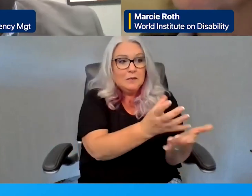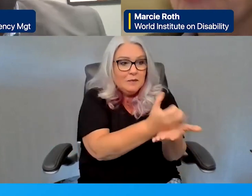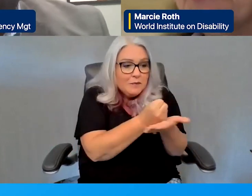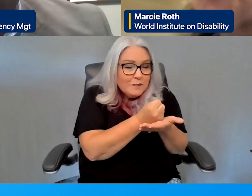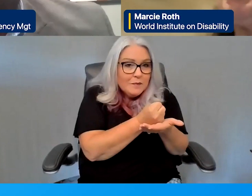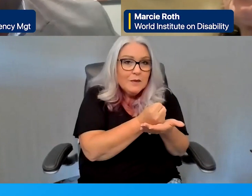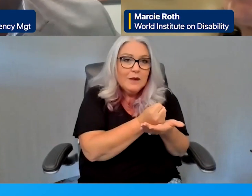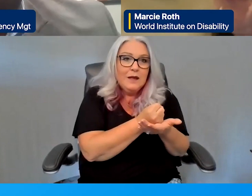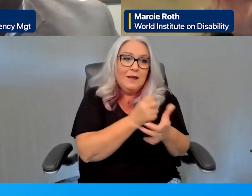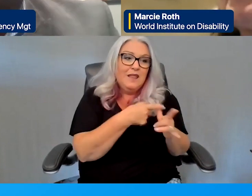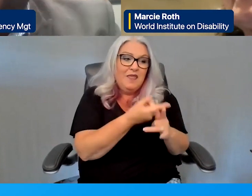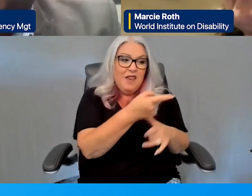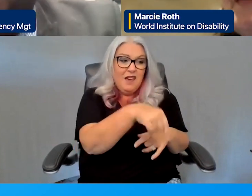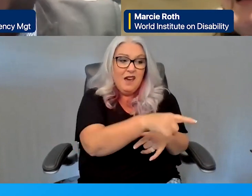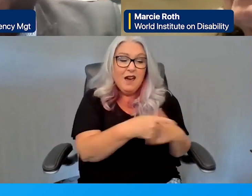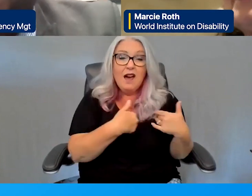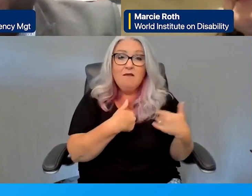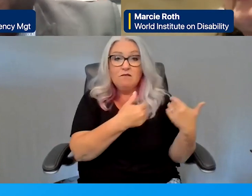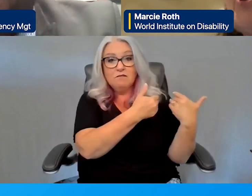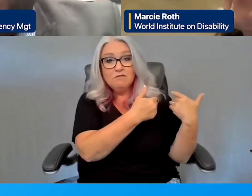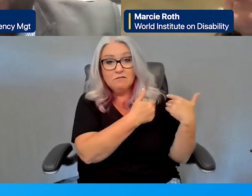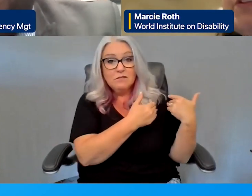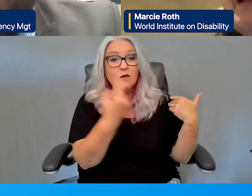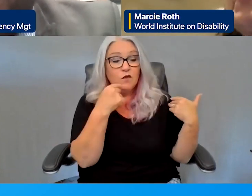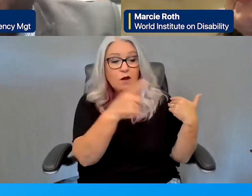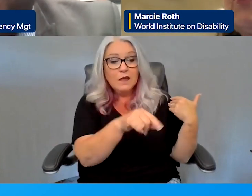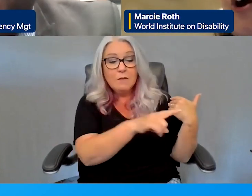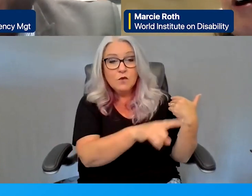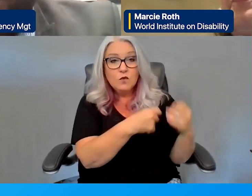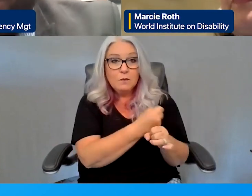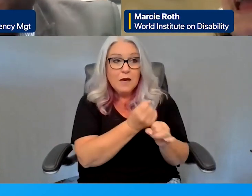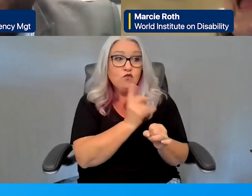the obligation to ensure that they are complying with the law.